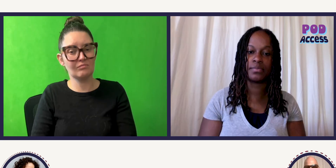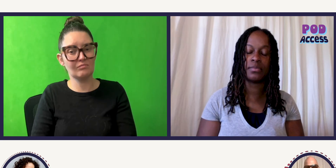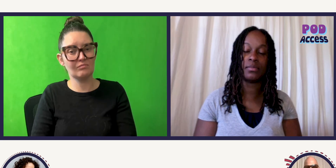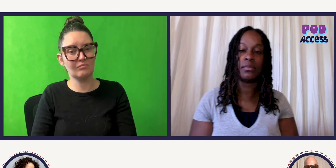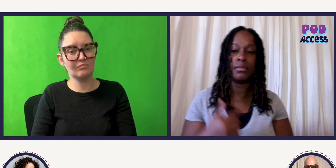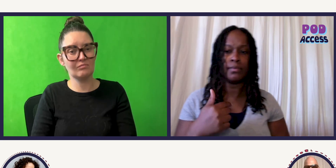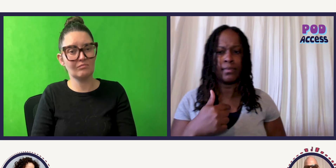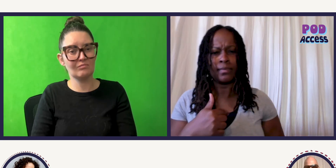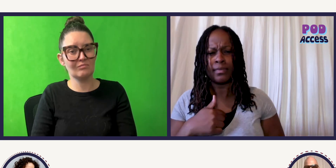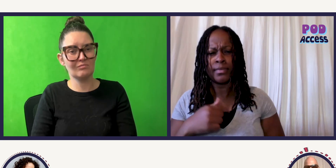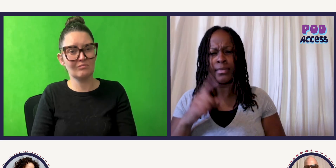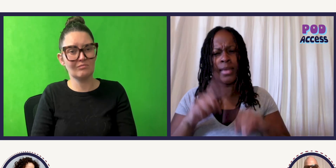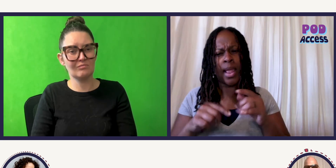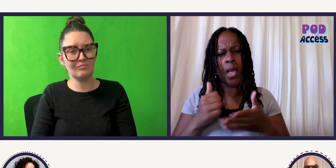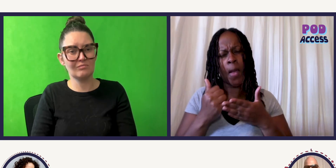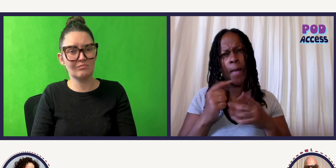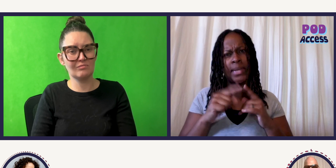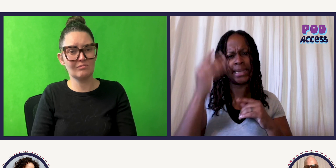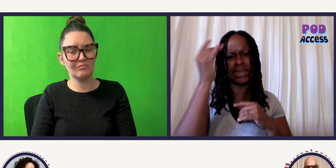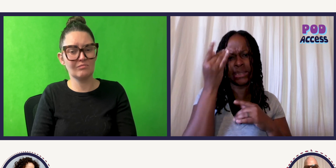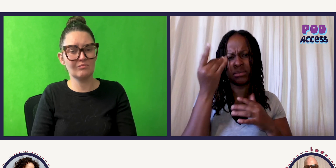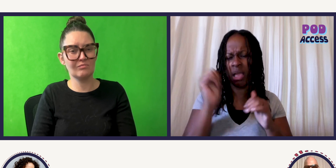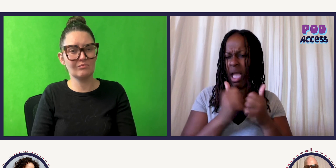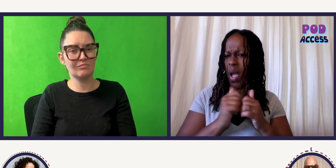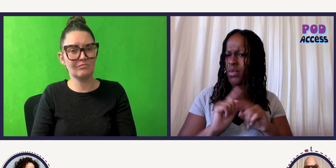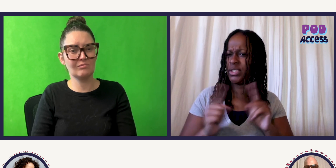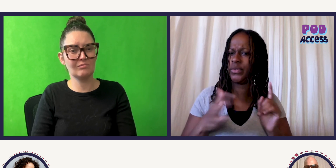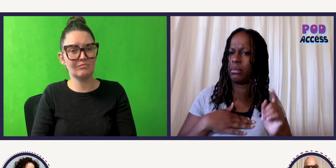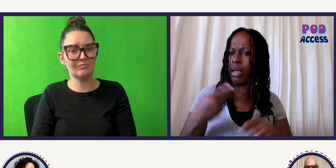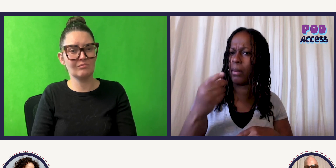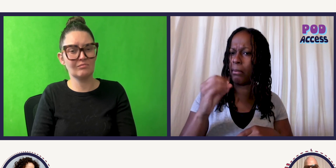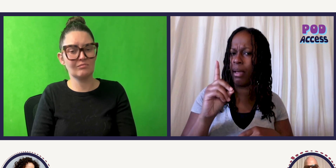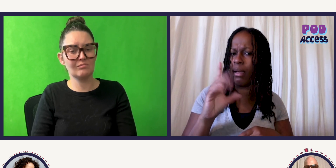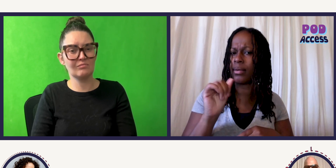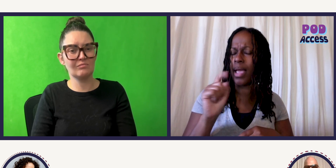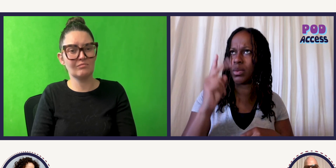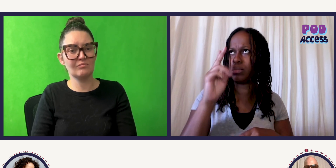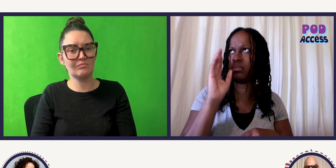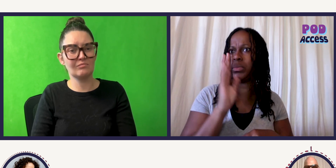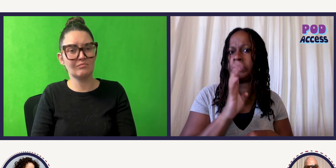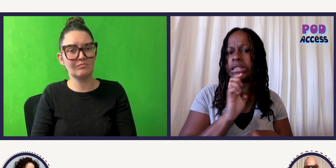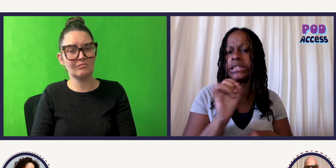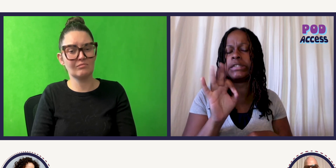I can’t help but think about how different my podcast would be if I had this information and acted on it before I began.